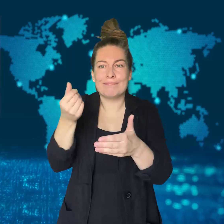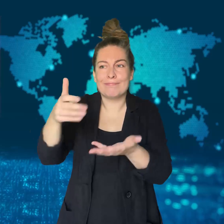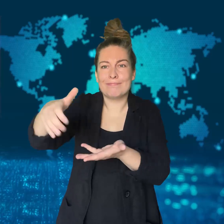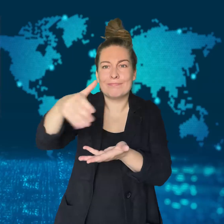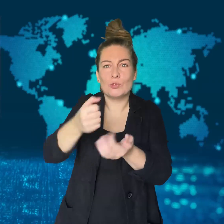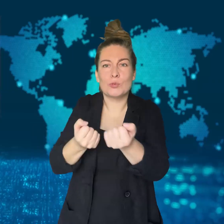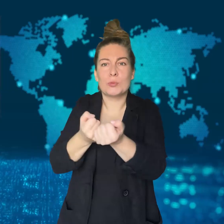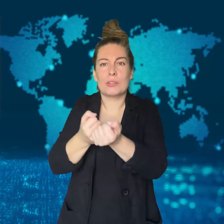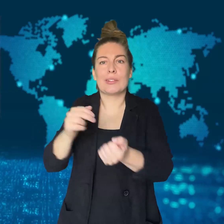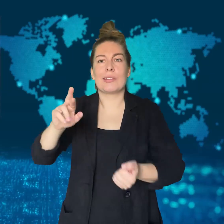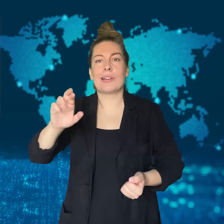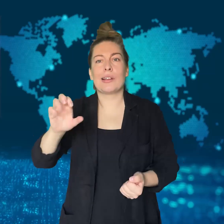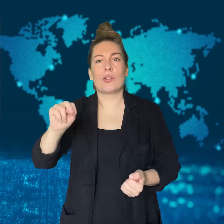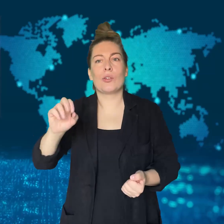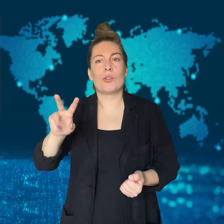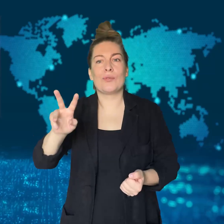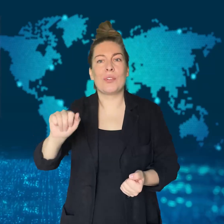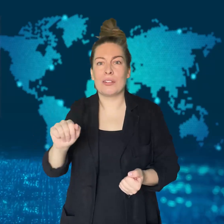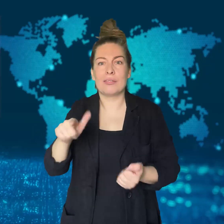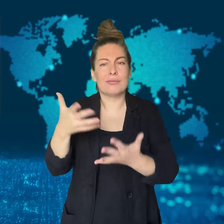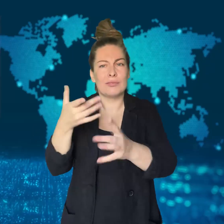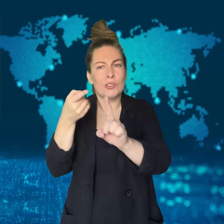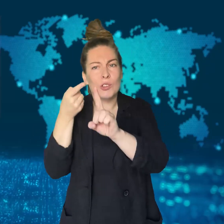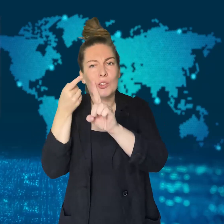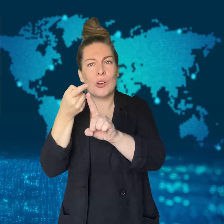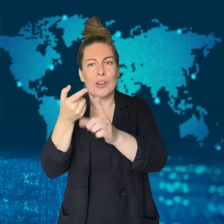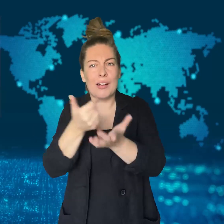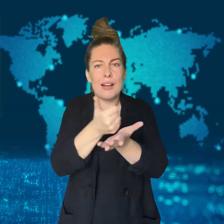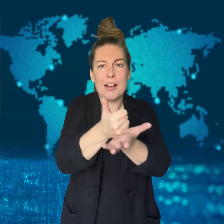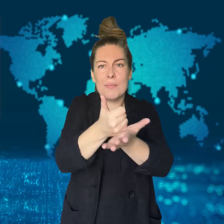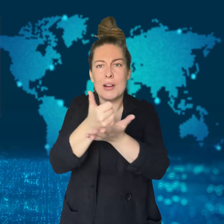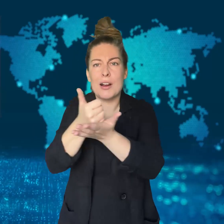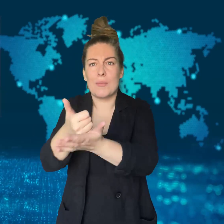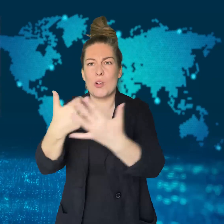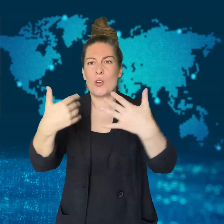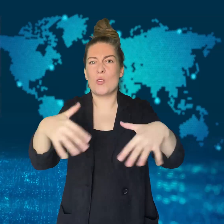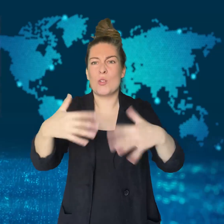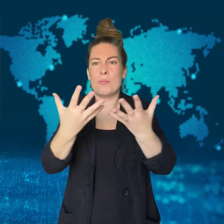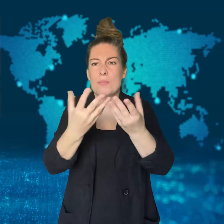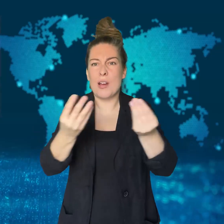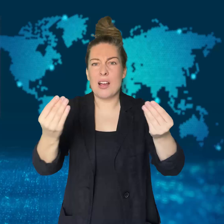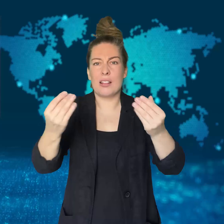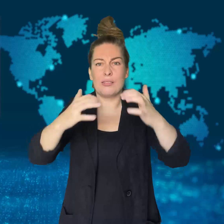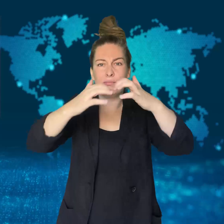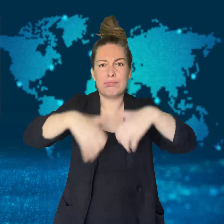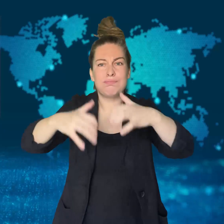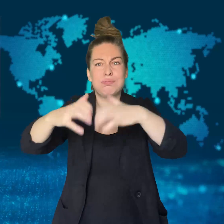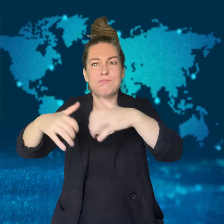compensate individuals and businesses for